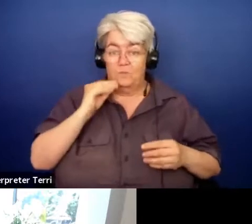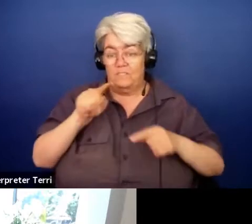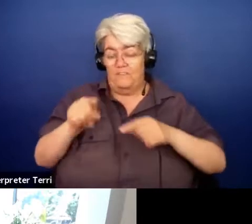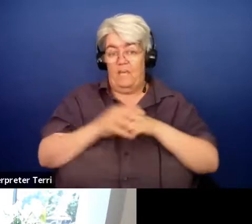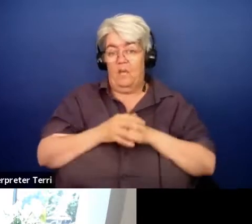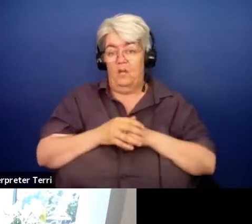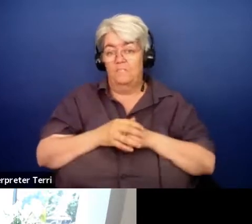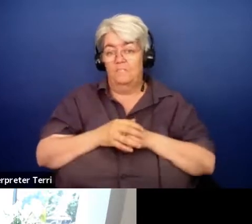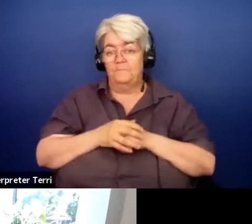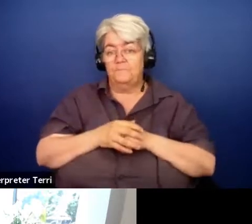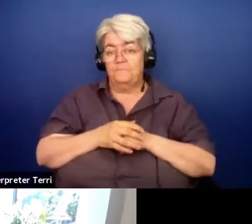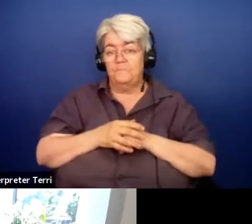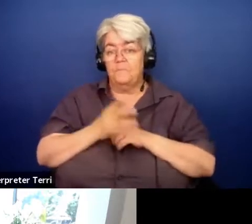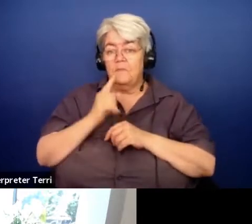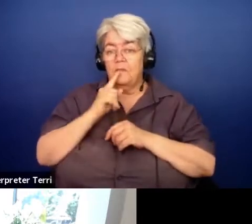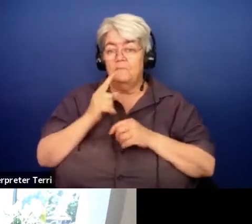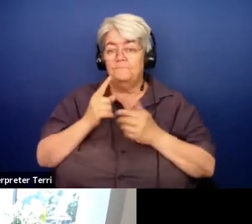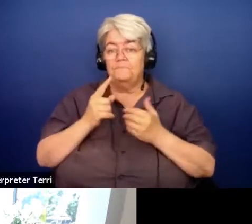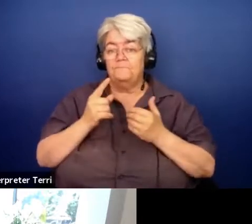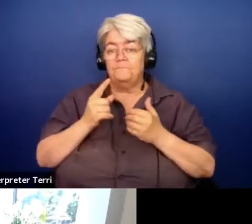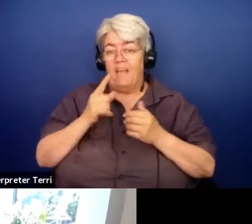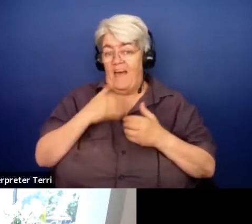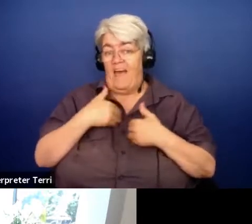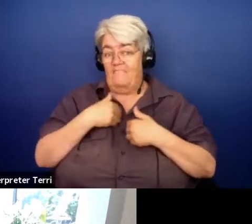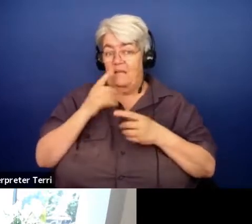having the statistics has been helpful